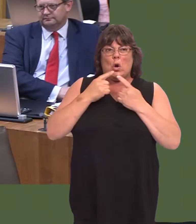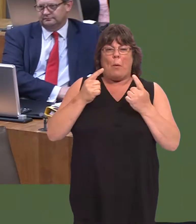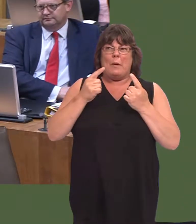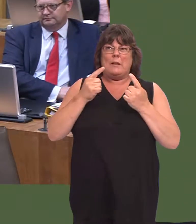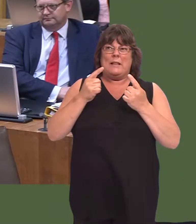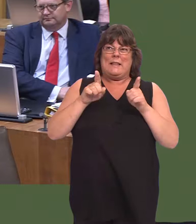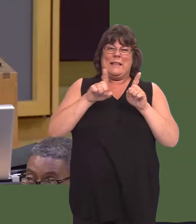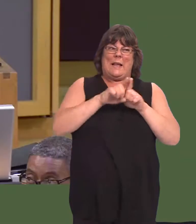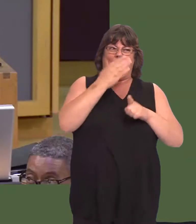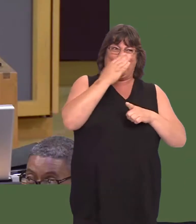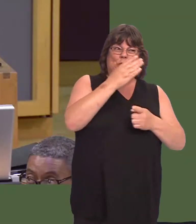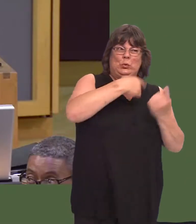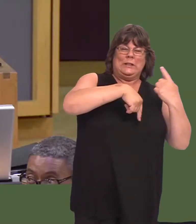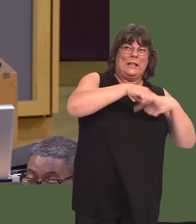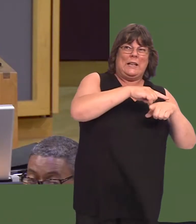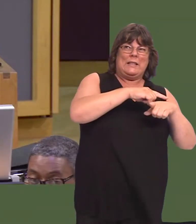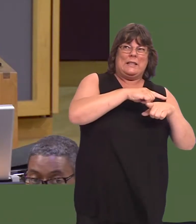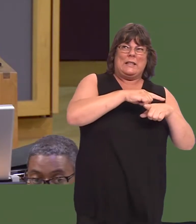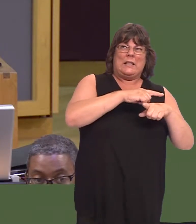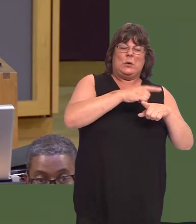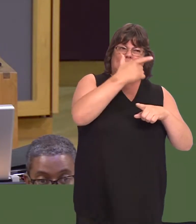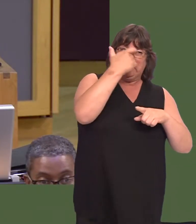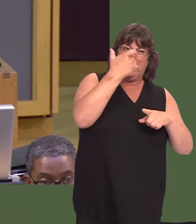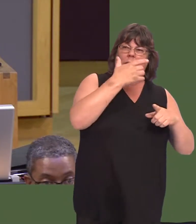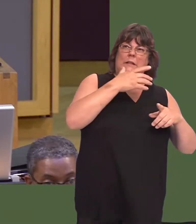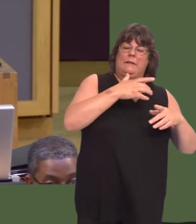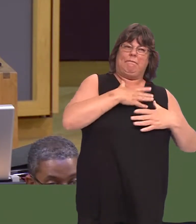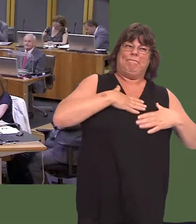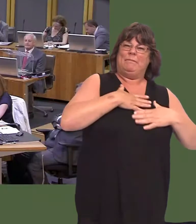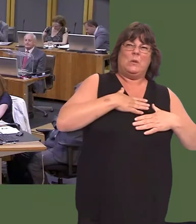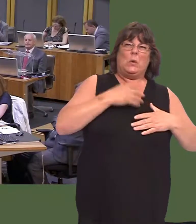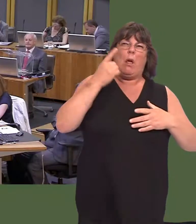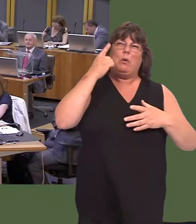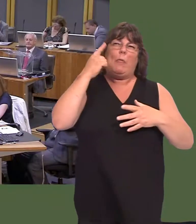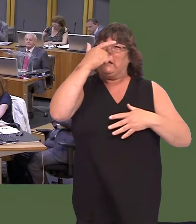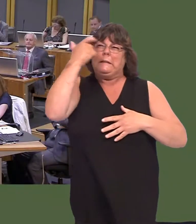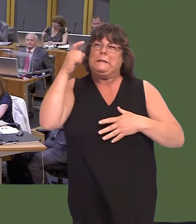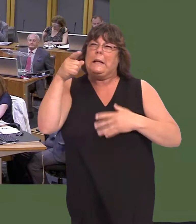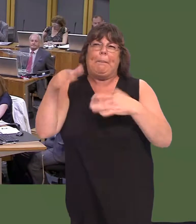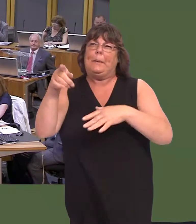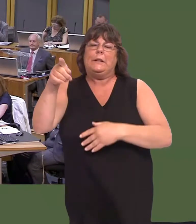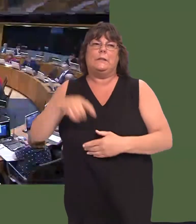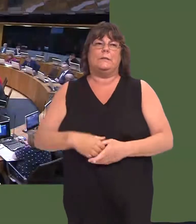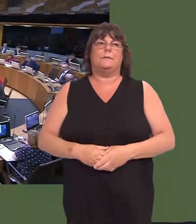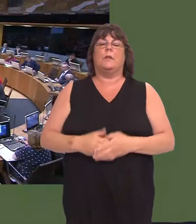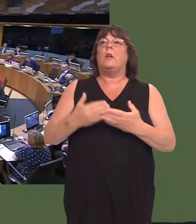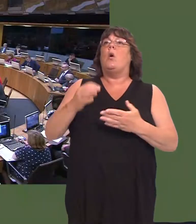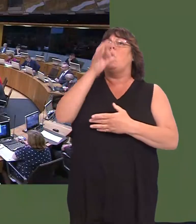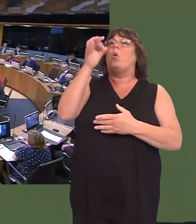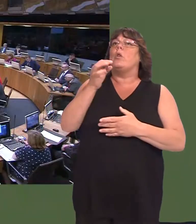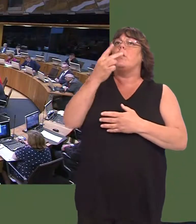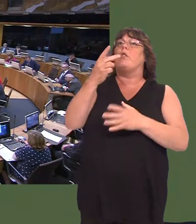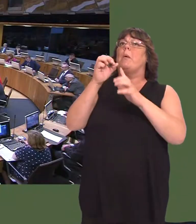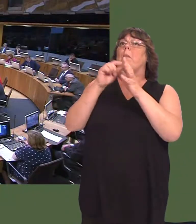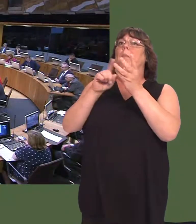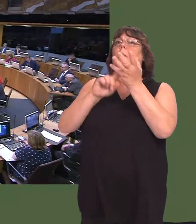we share in this Chamber, because I donít believe that they do.